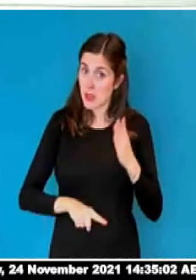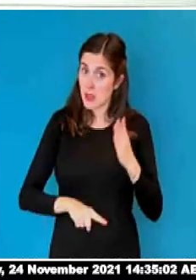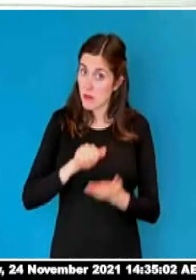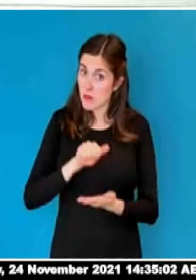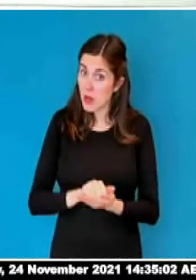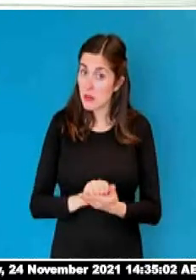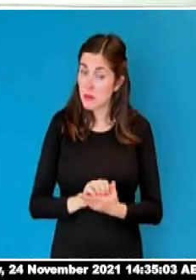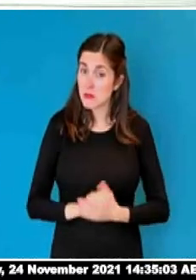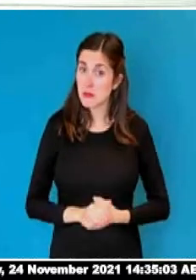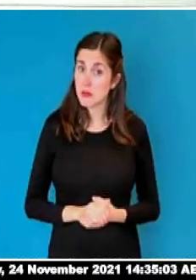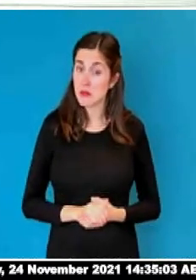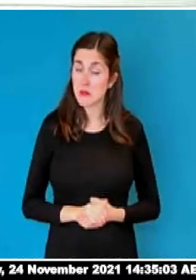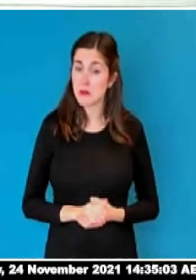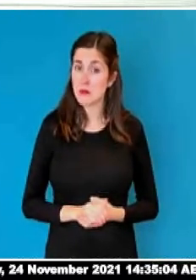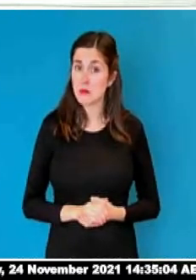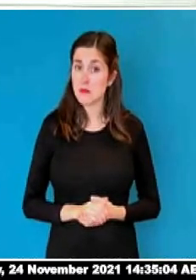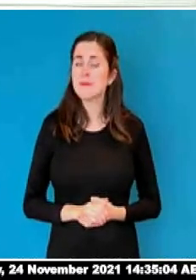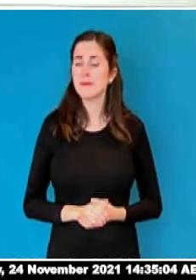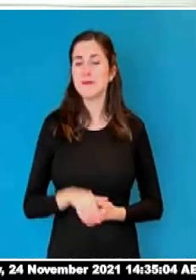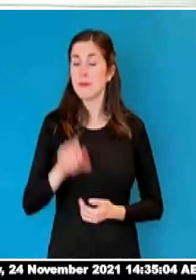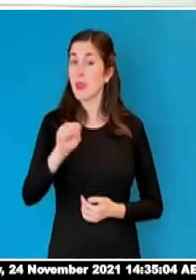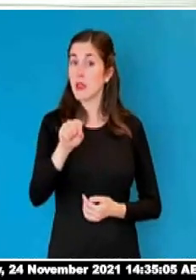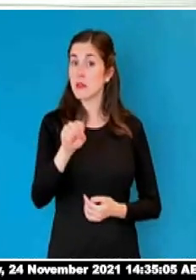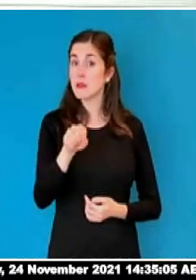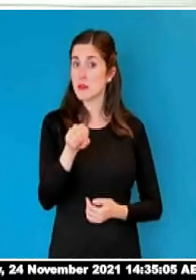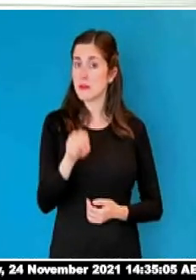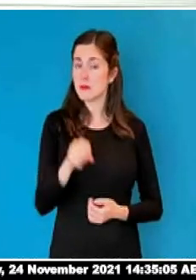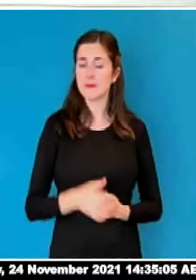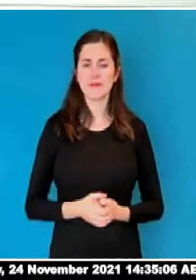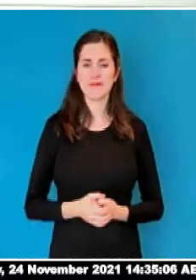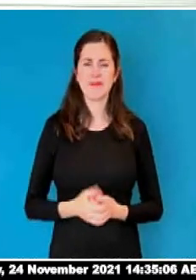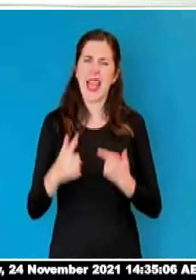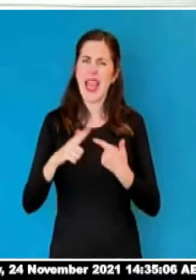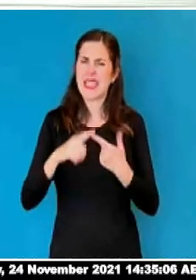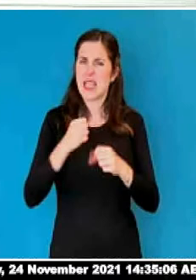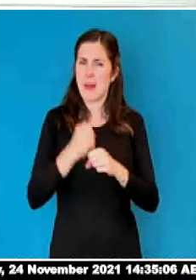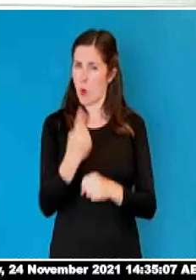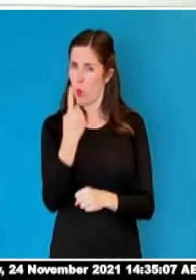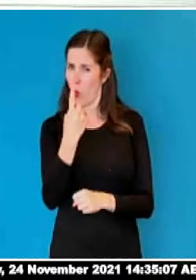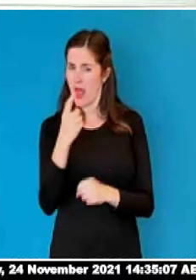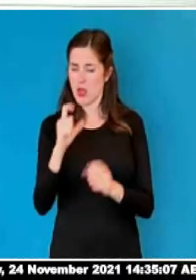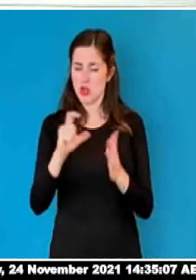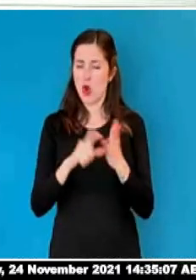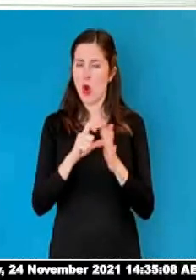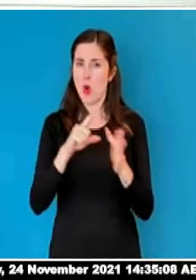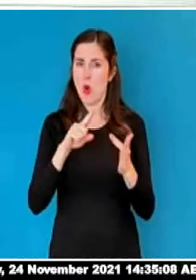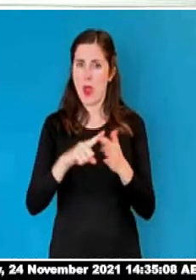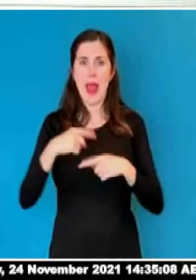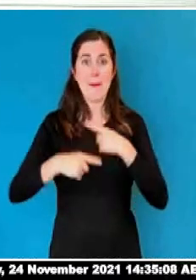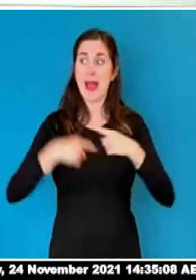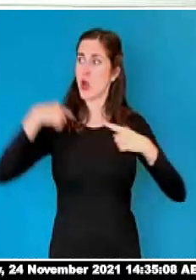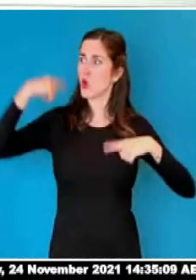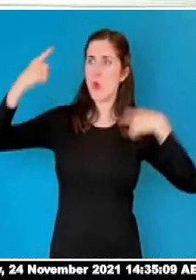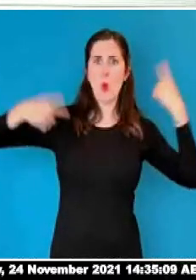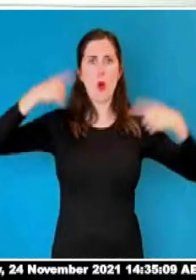Yes, I do. For example, there's a code dealing with noise in the workplace and the